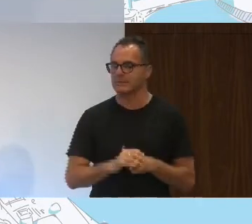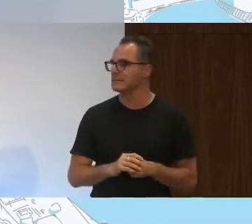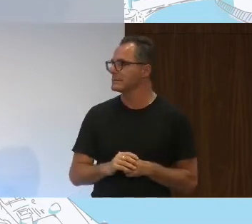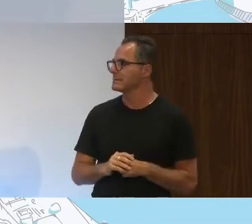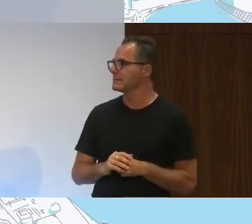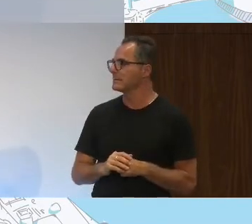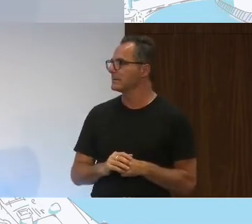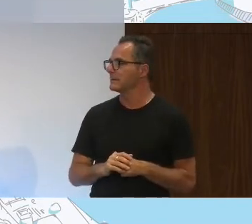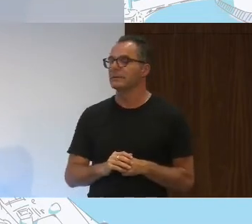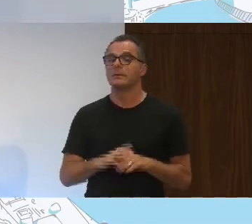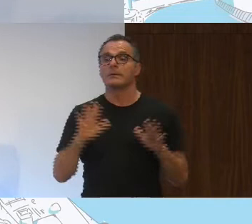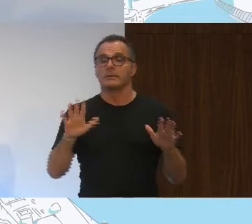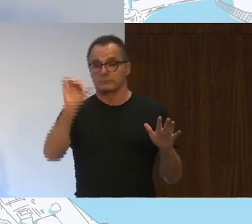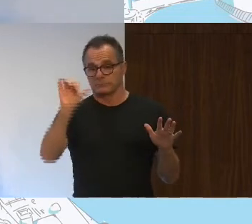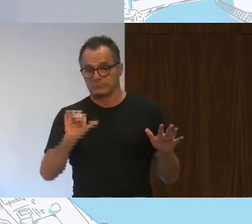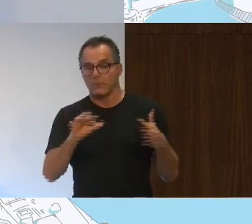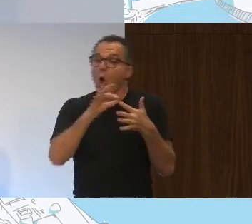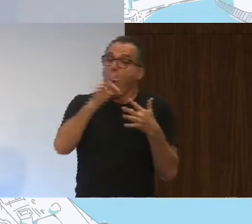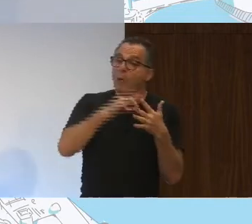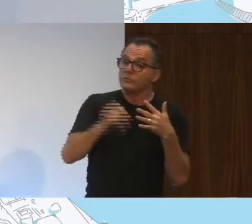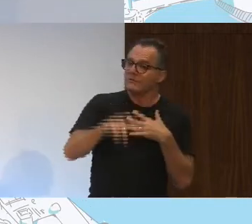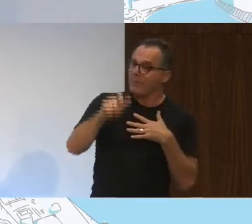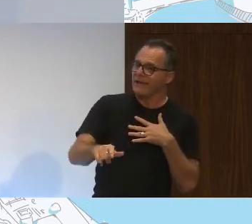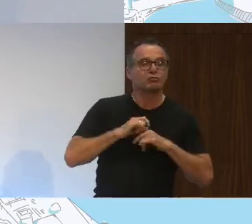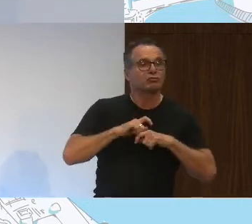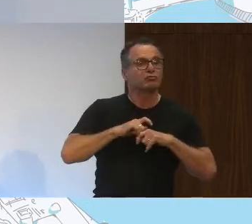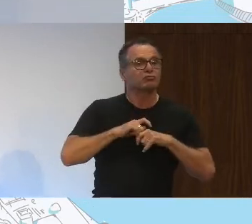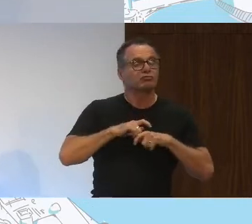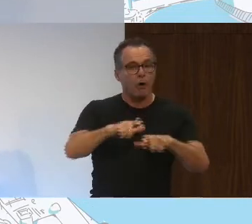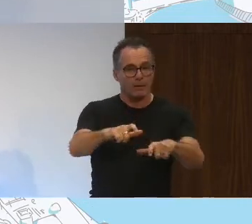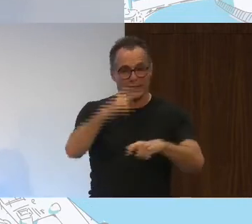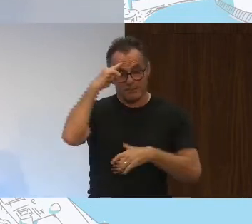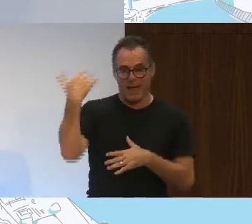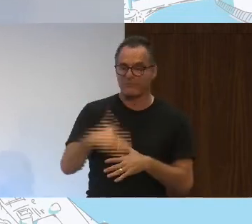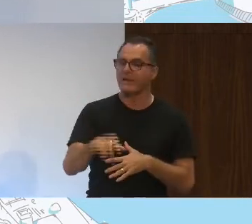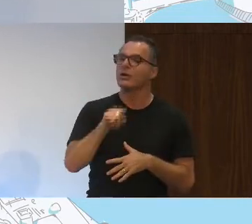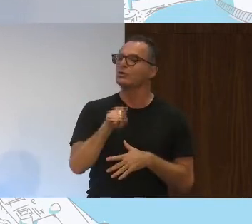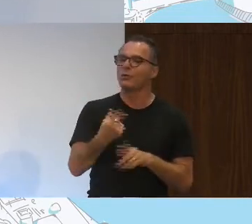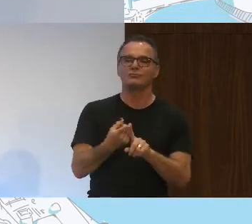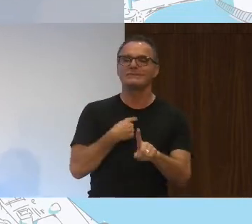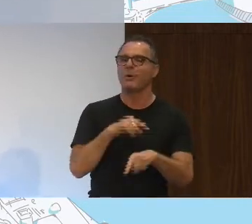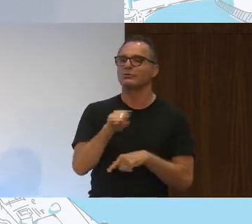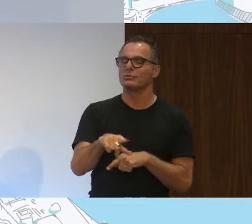Which is what options are there for patients with chronic migraine who don’t respond CGRPs? Well, I